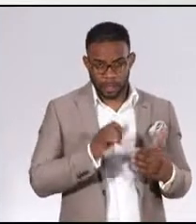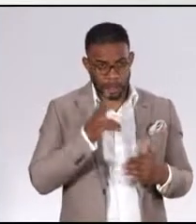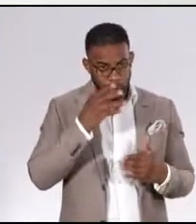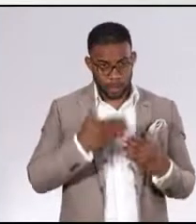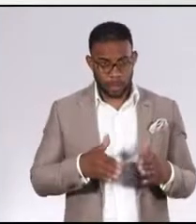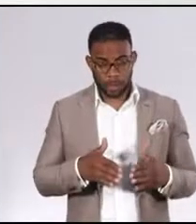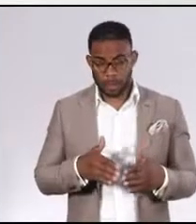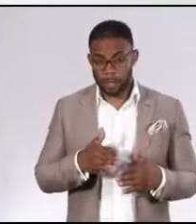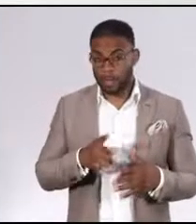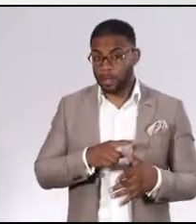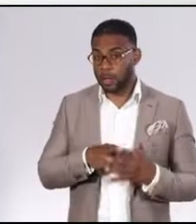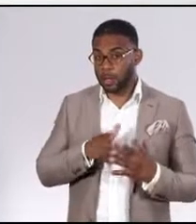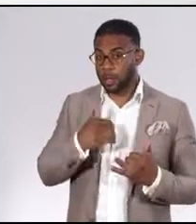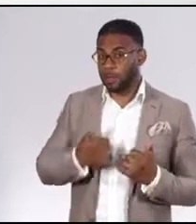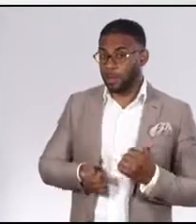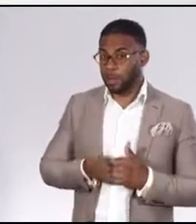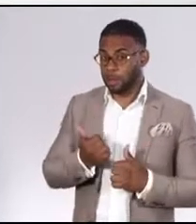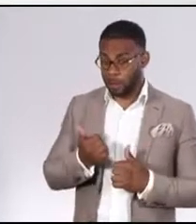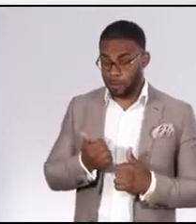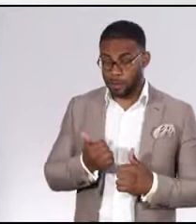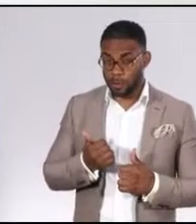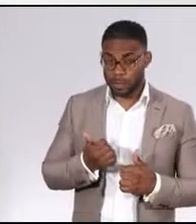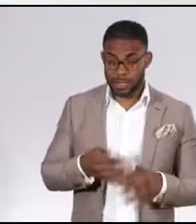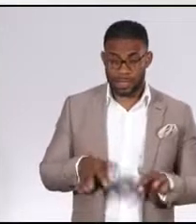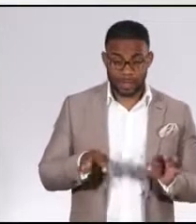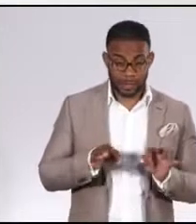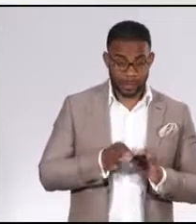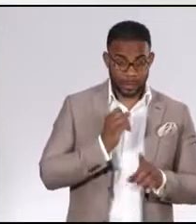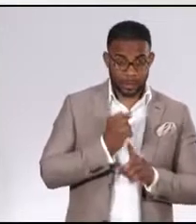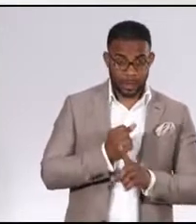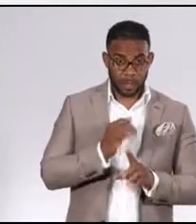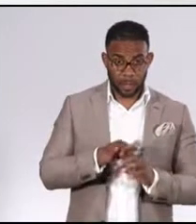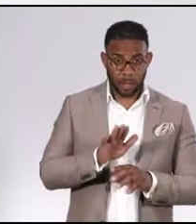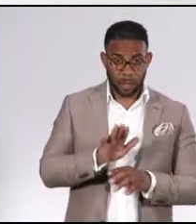and those that have the most in a significant impact on you or your loved ones life.